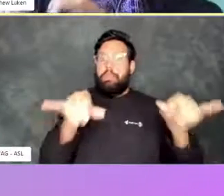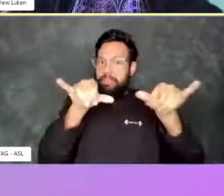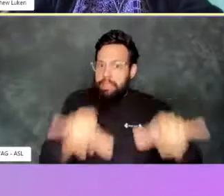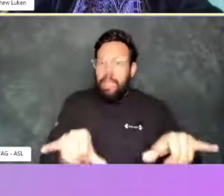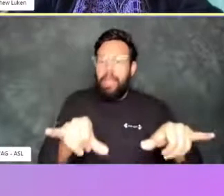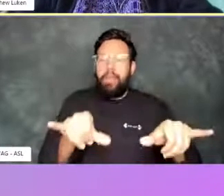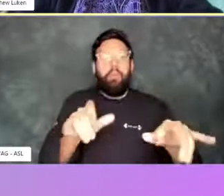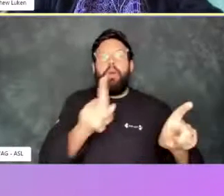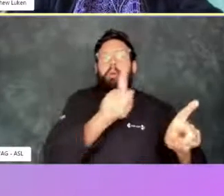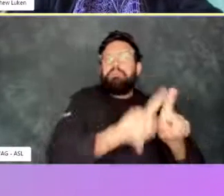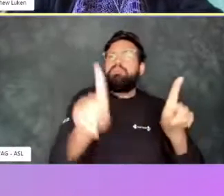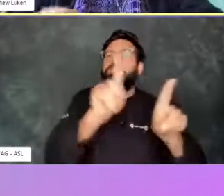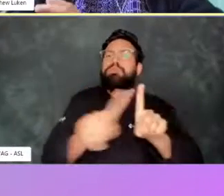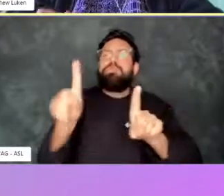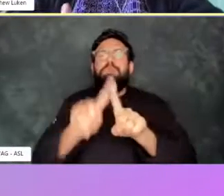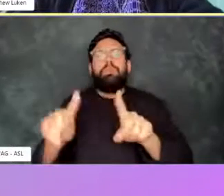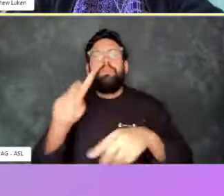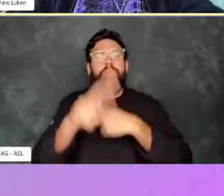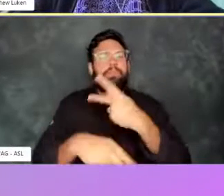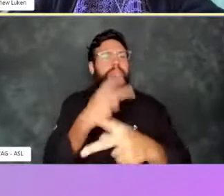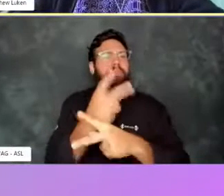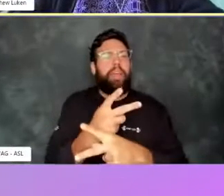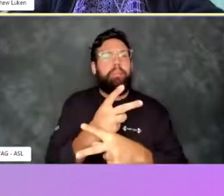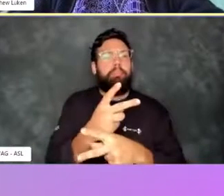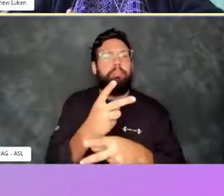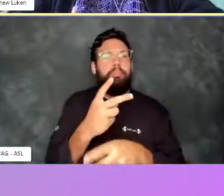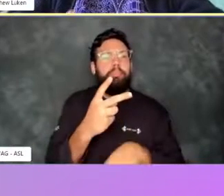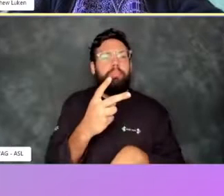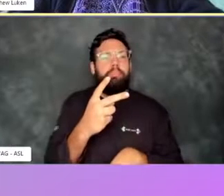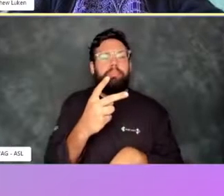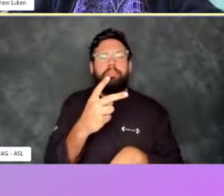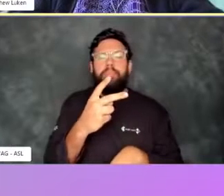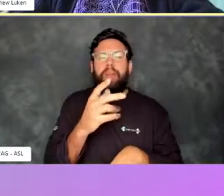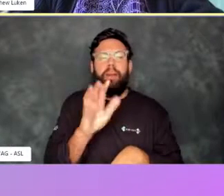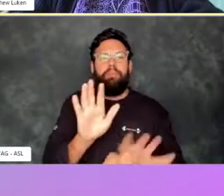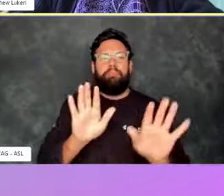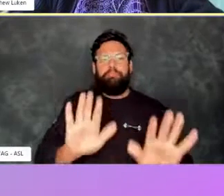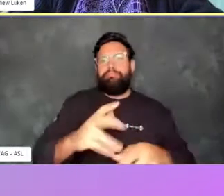They could be running concurrently, or they can be stacked, but moving in the